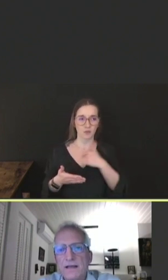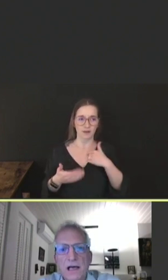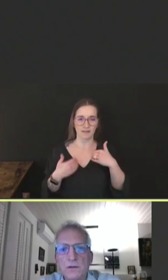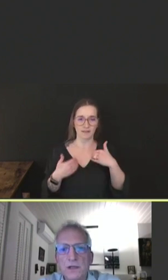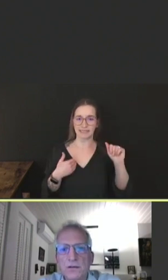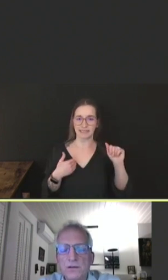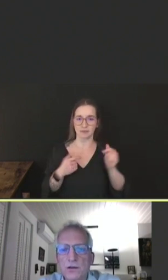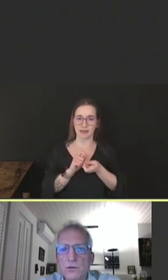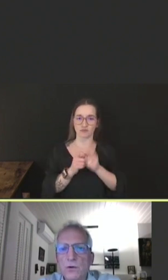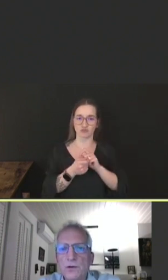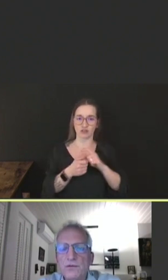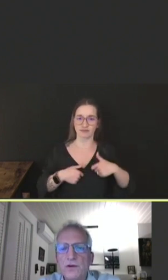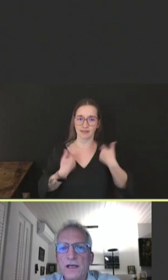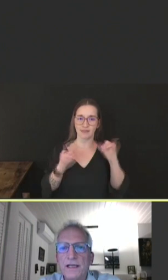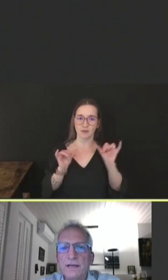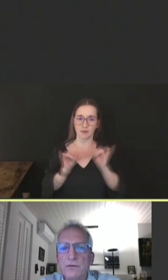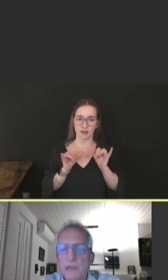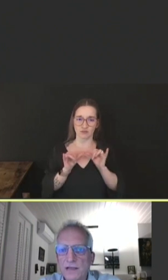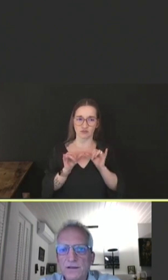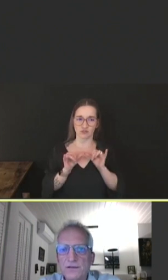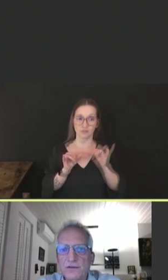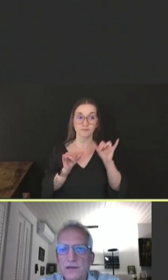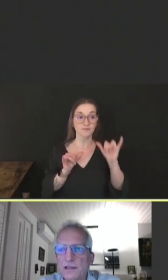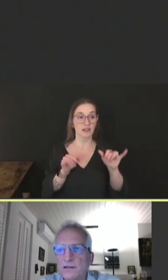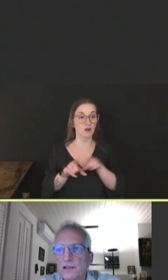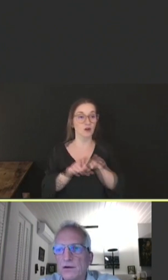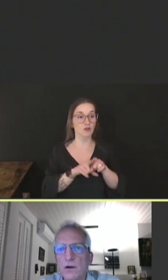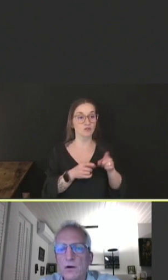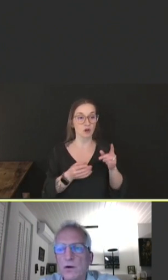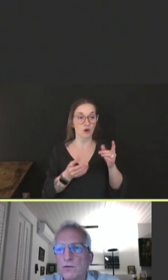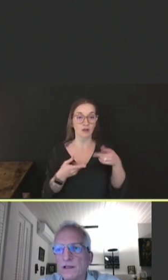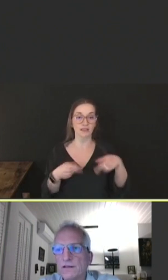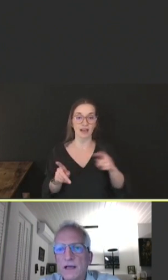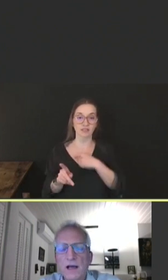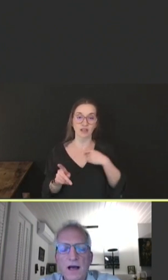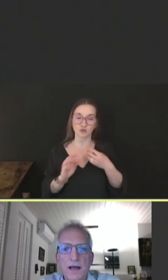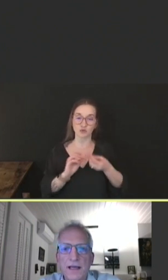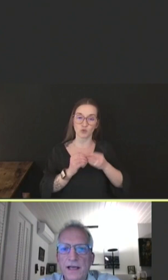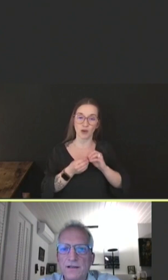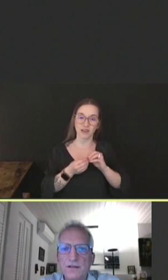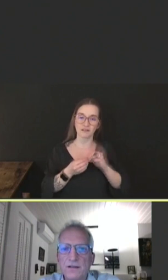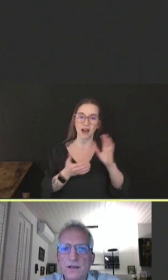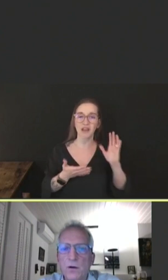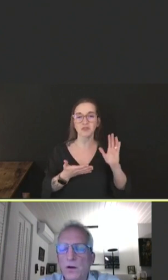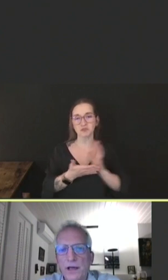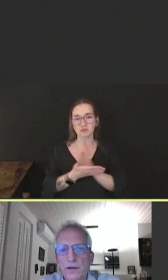it allows us to quantify the relative severity of Long-COVID against all the